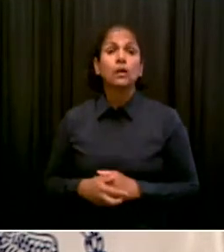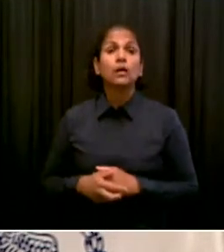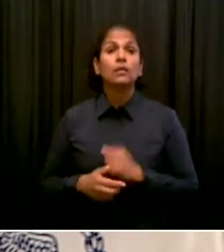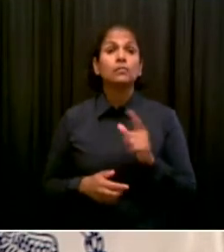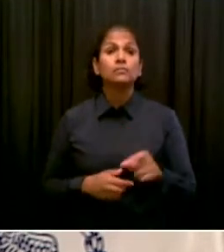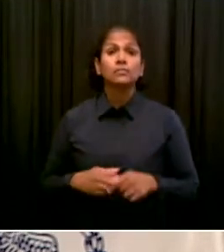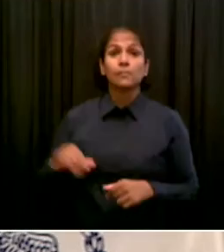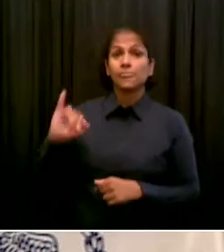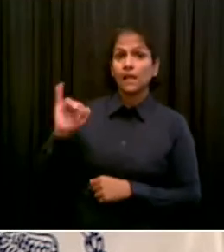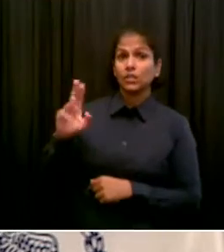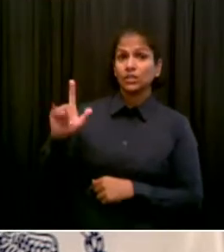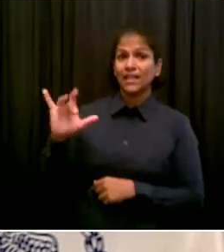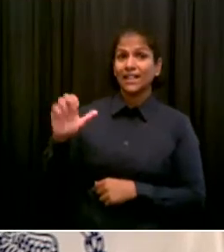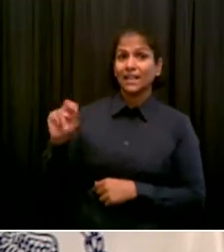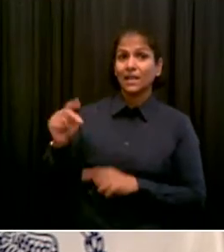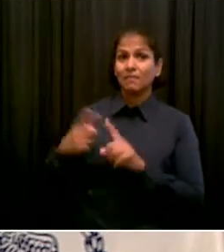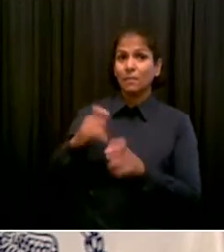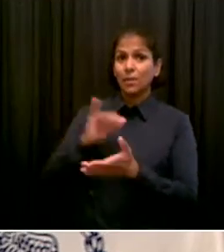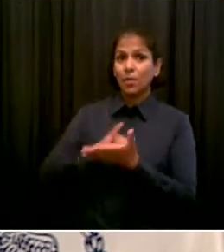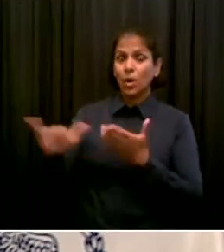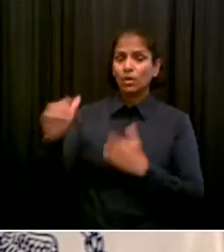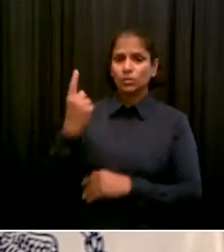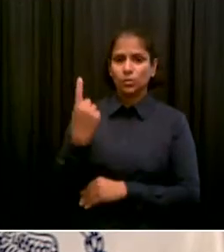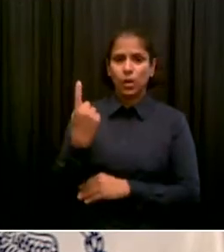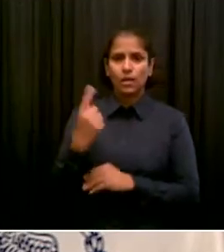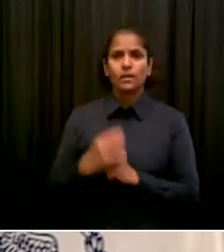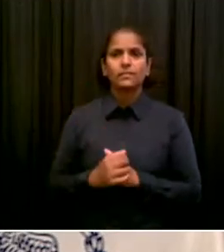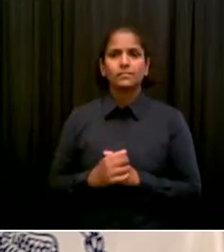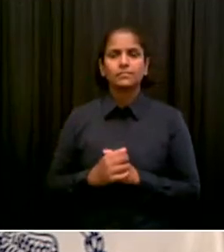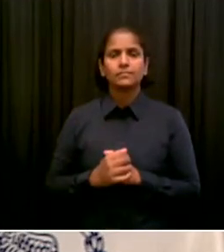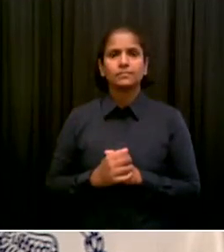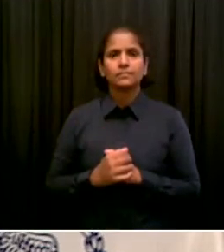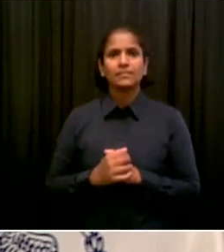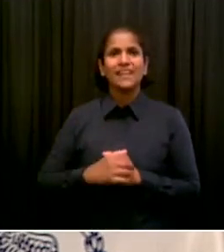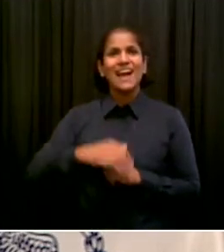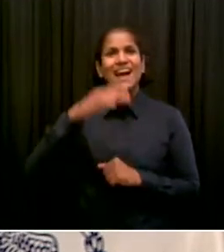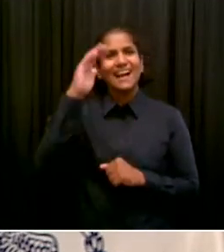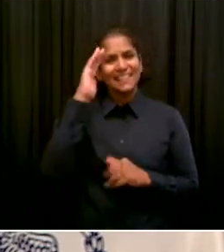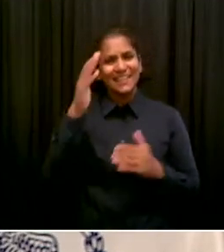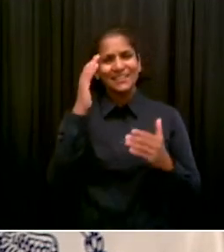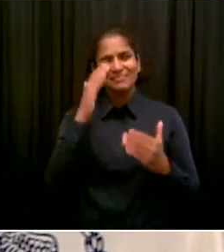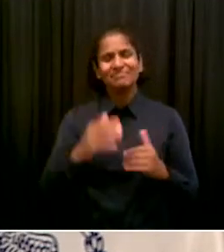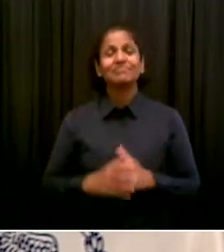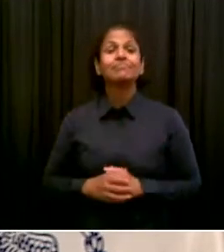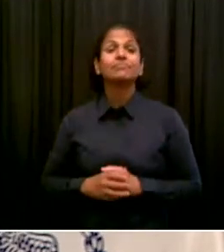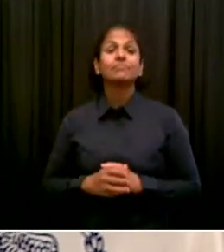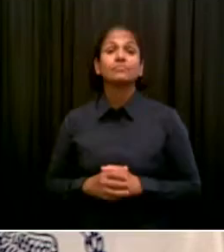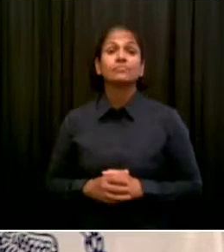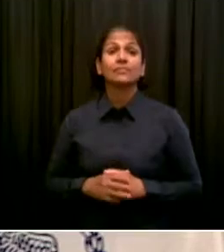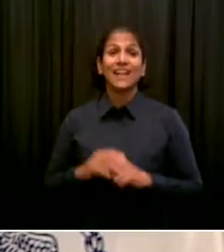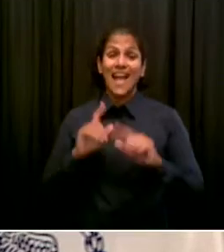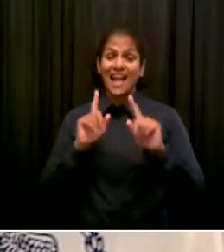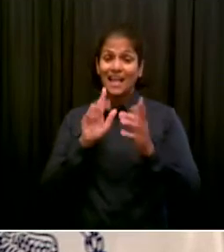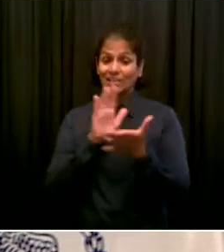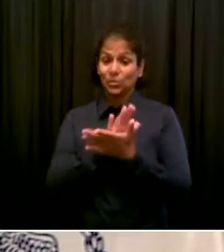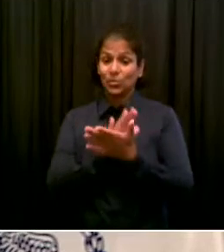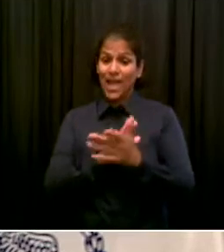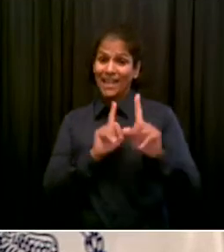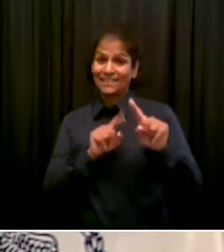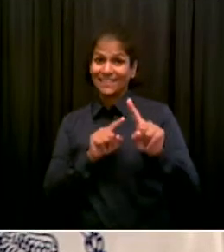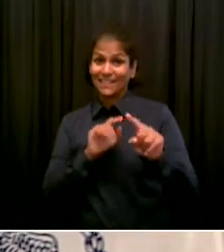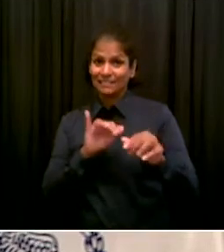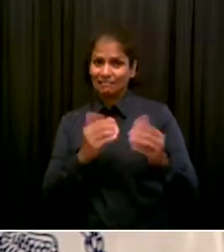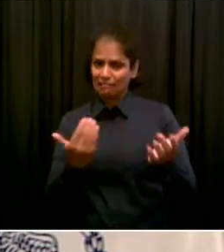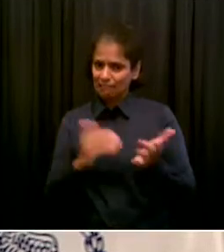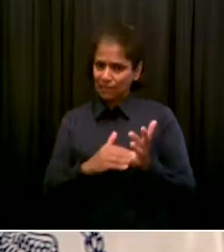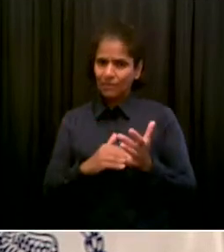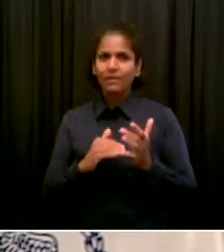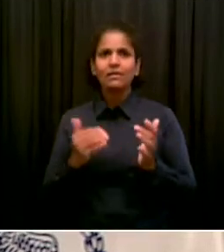AGENCIES FOLLOWING THROUGH.